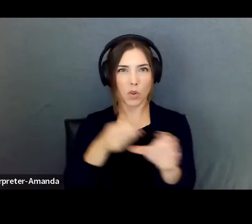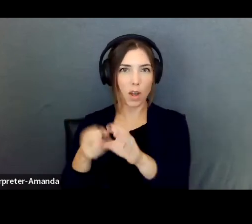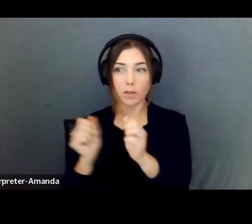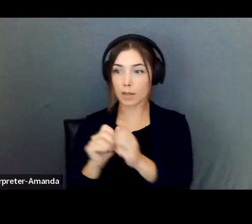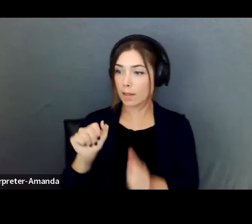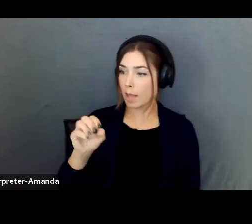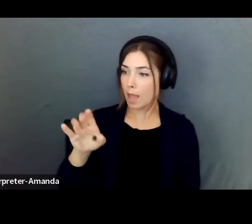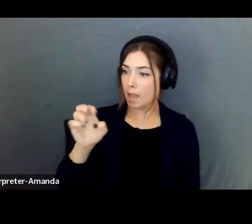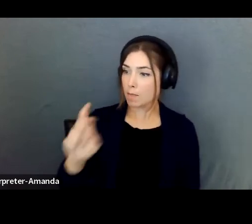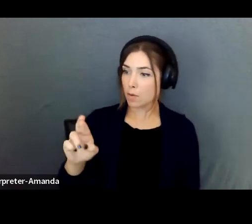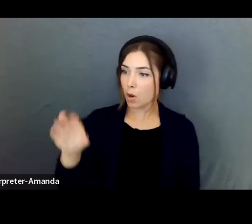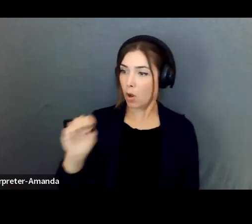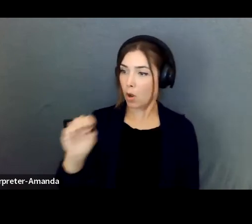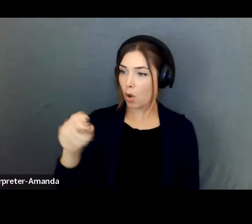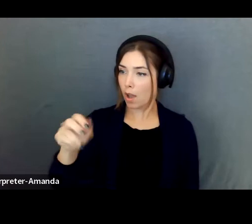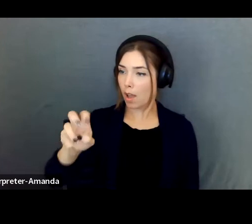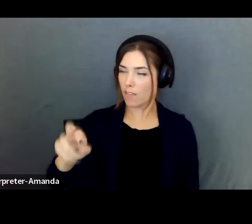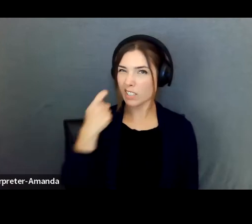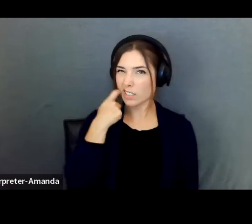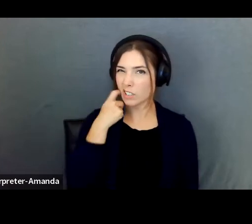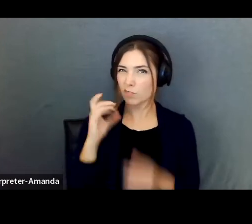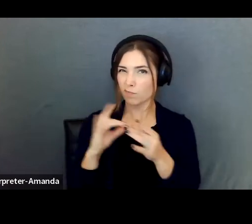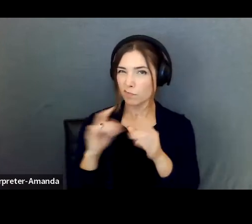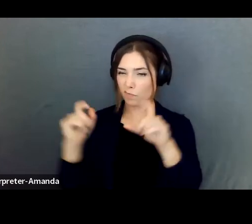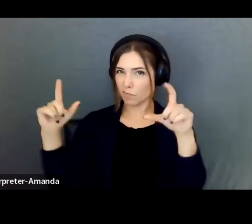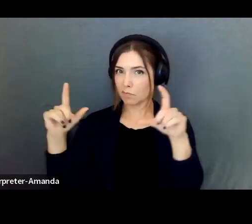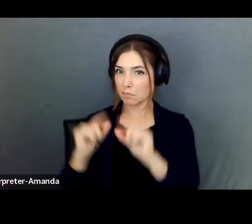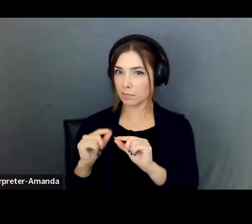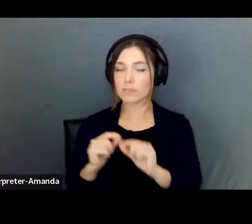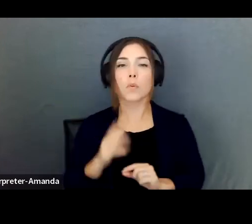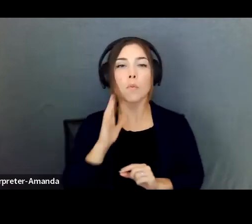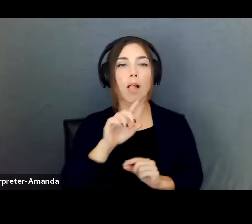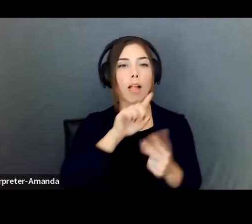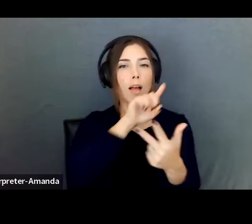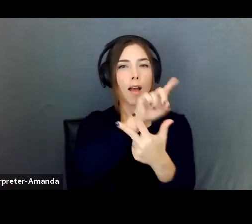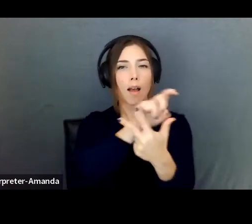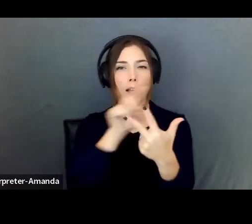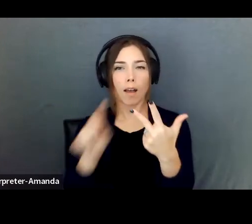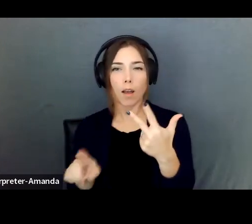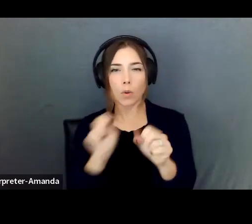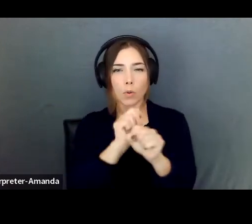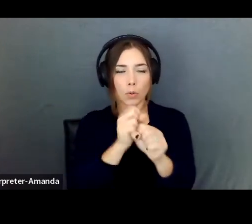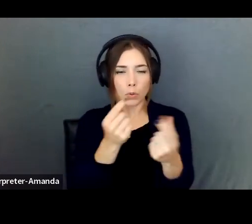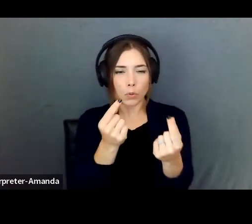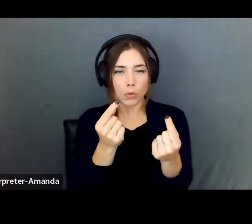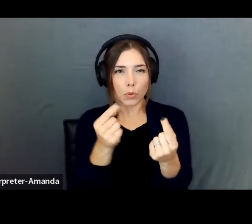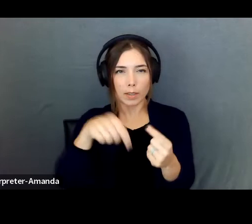We're going to ask them some questions about the work they are doing in this area and how